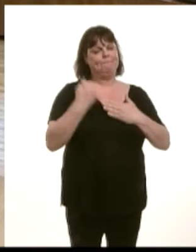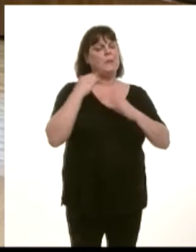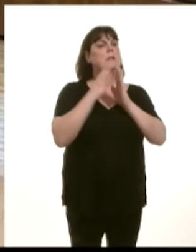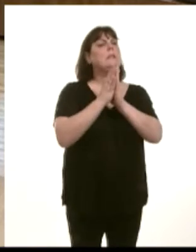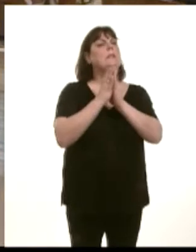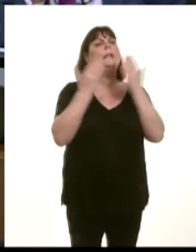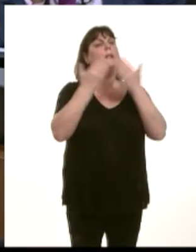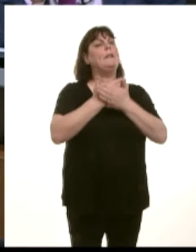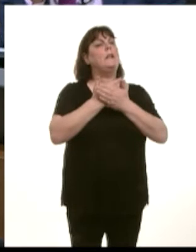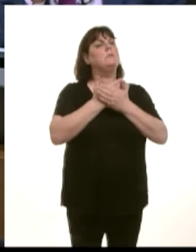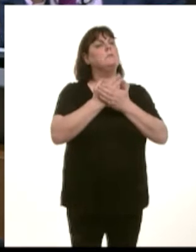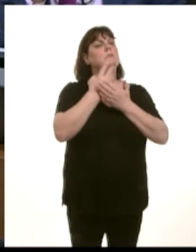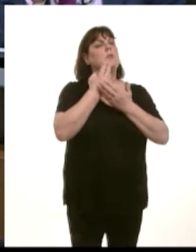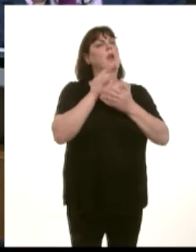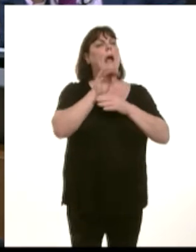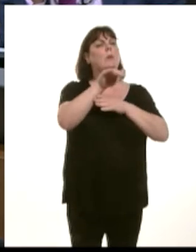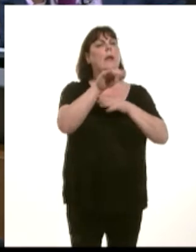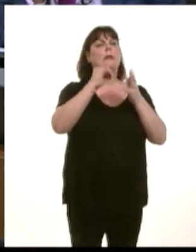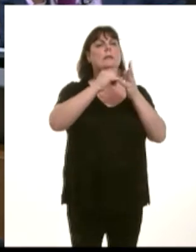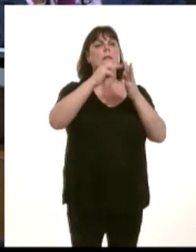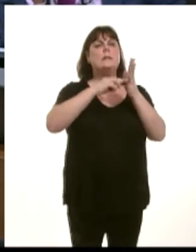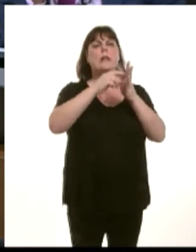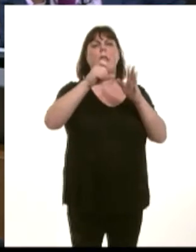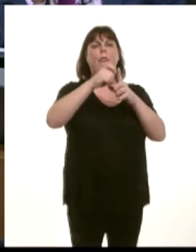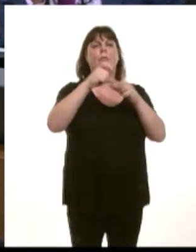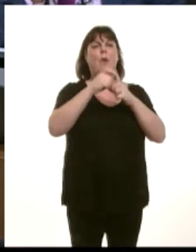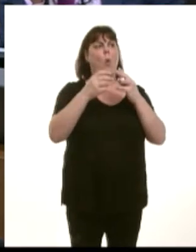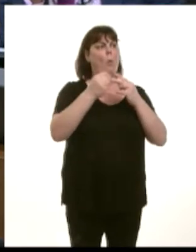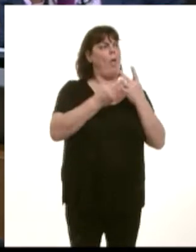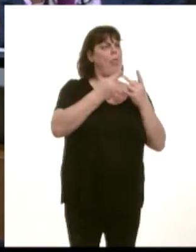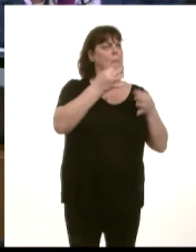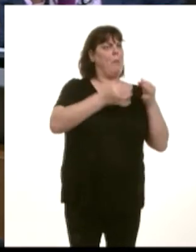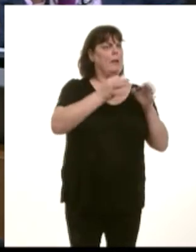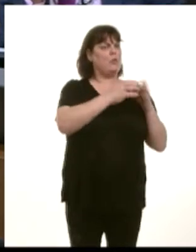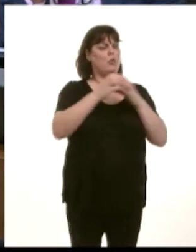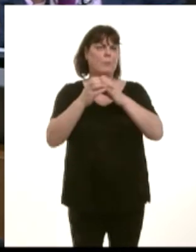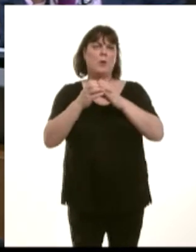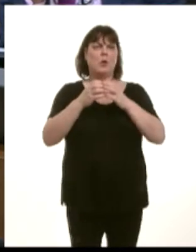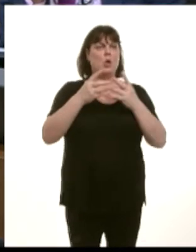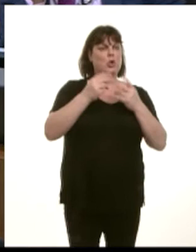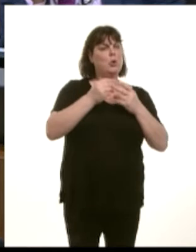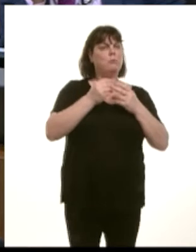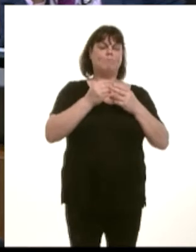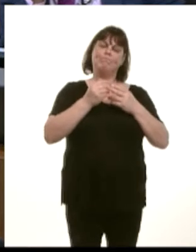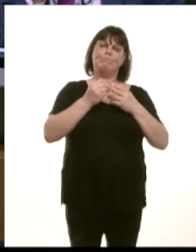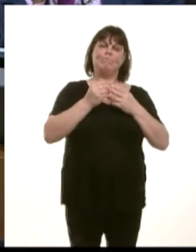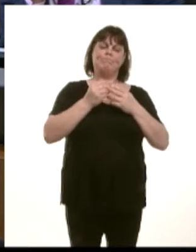to join many, many others to show solidarity with the employees of ‘Charlie Hebdo’ and, of course, with the people of France?